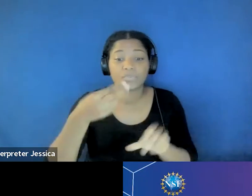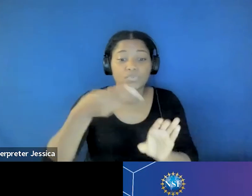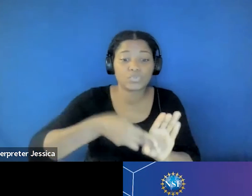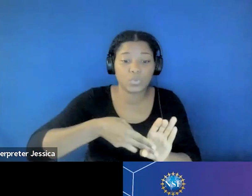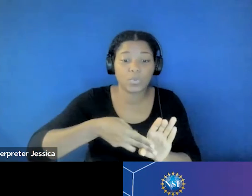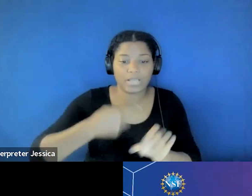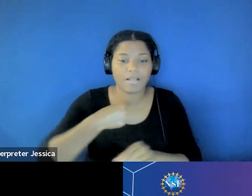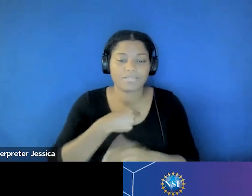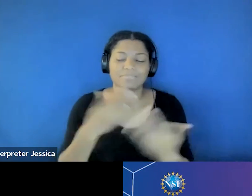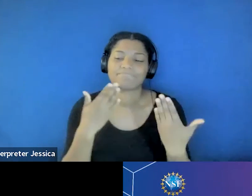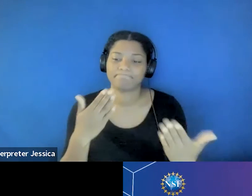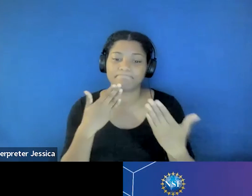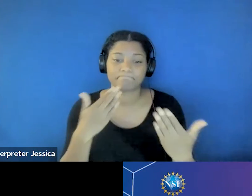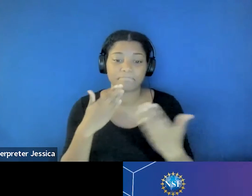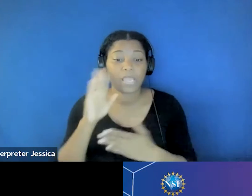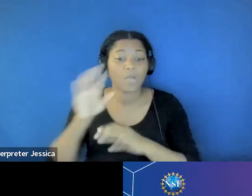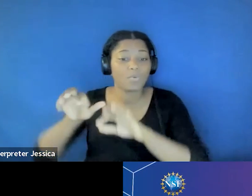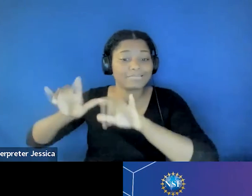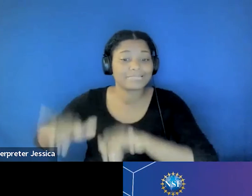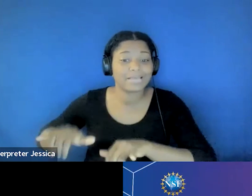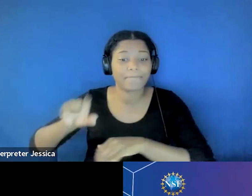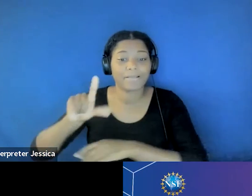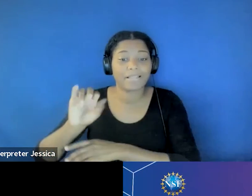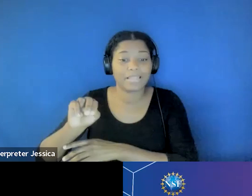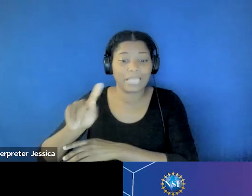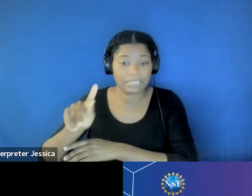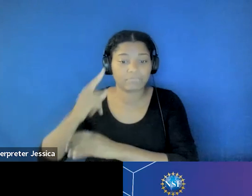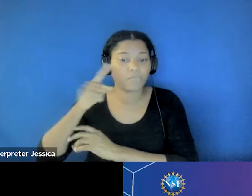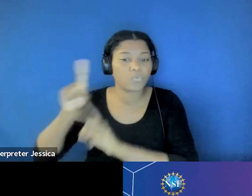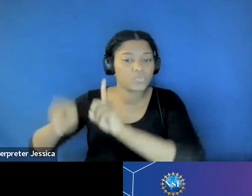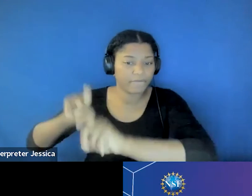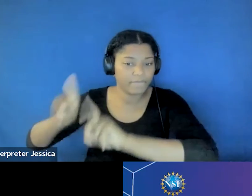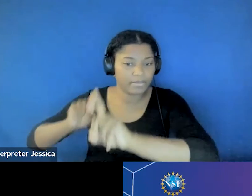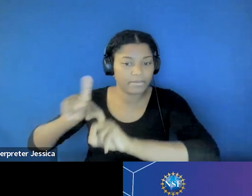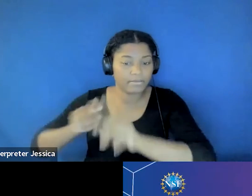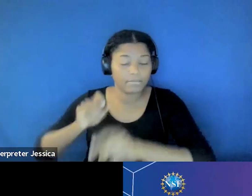We're going to put a link to a survey in the chat, so if you could,